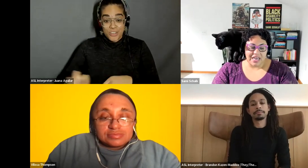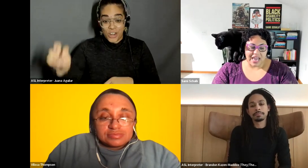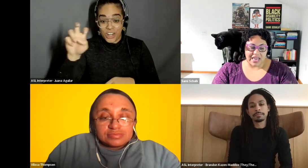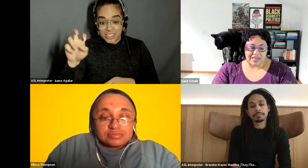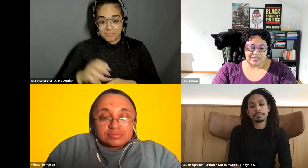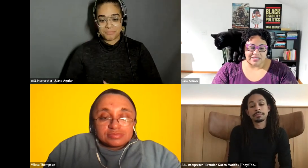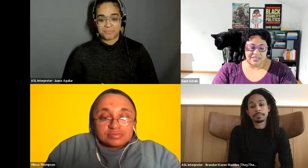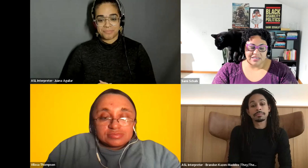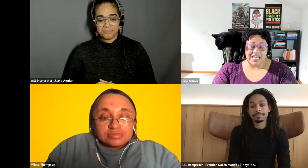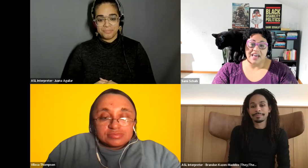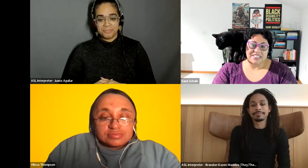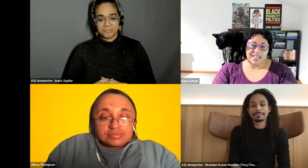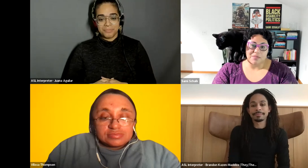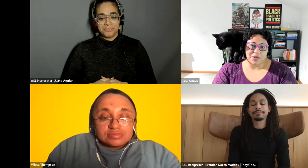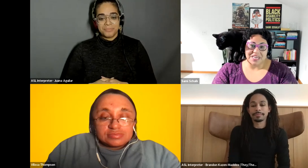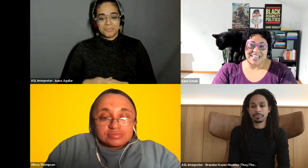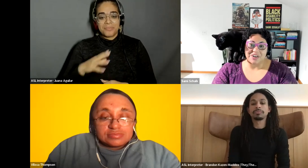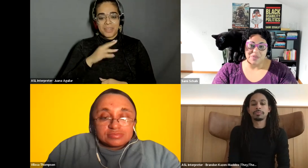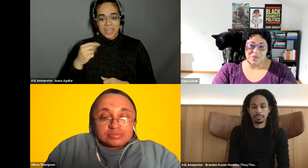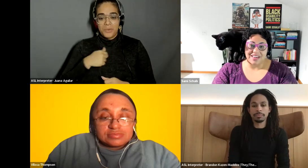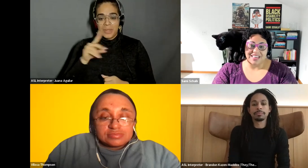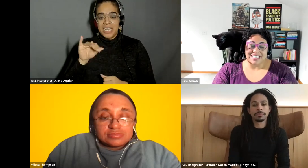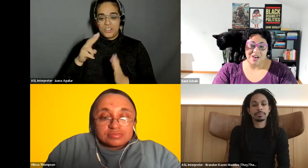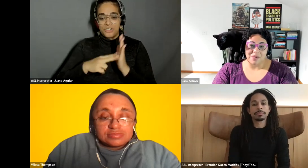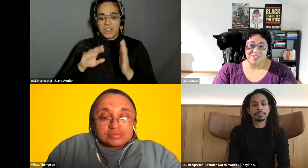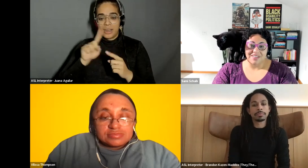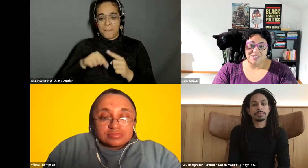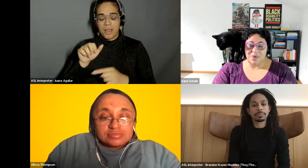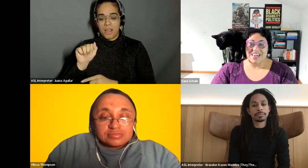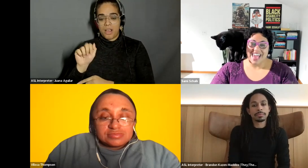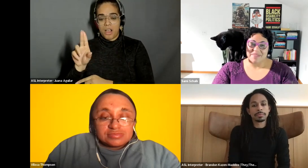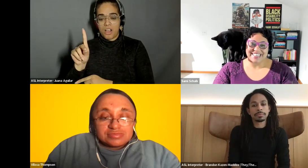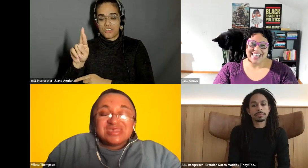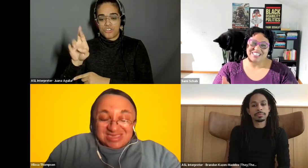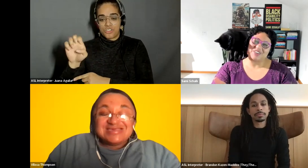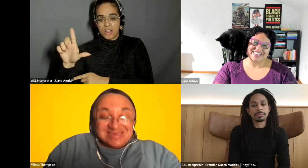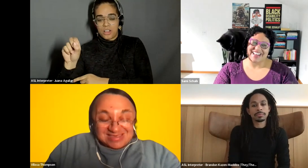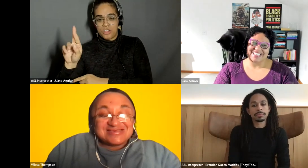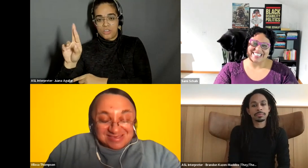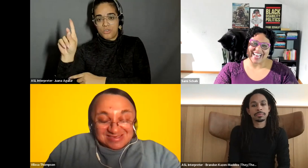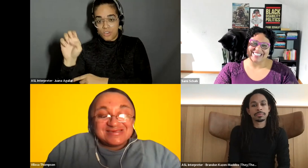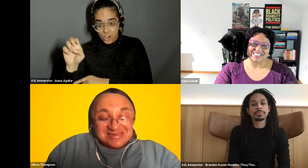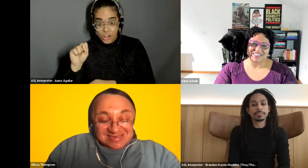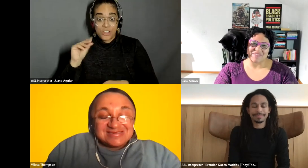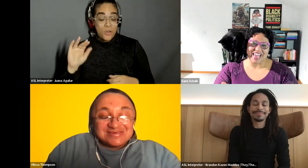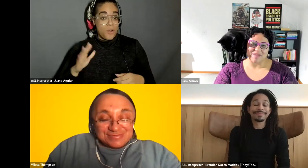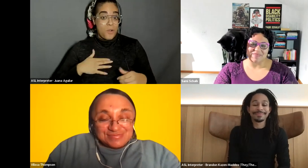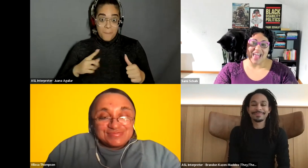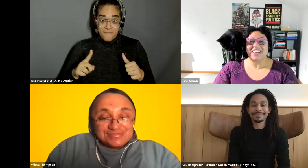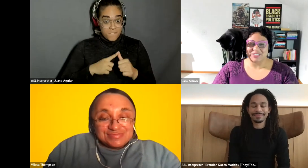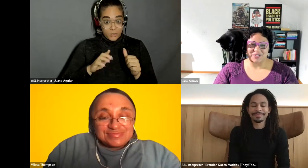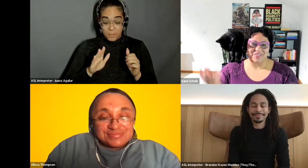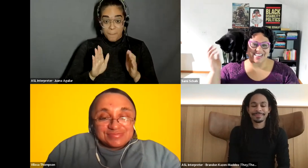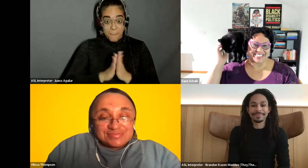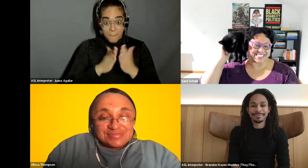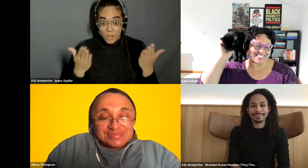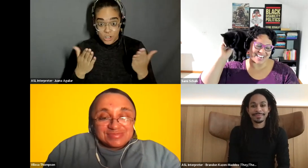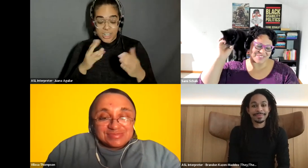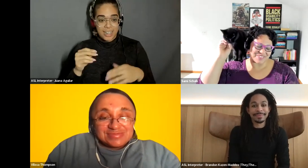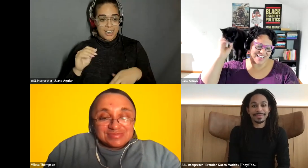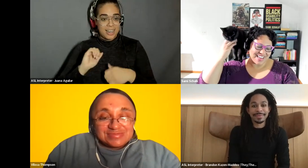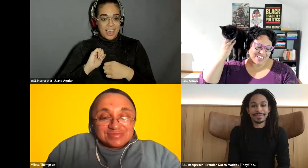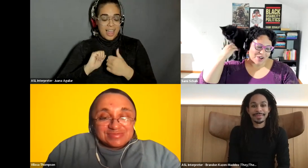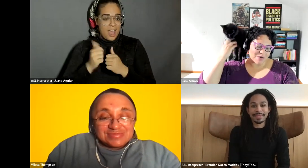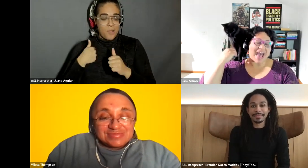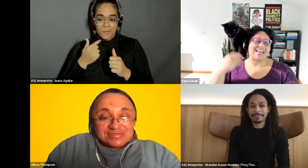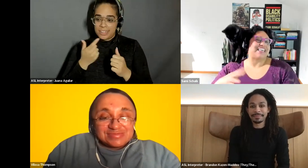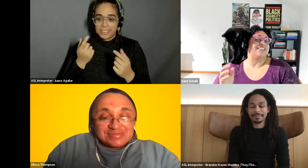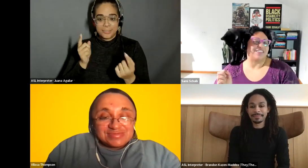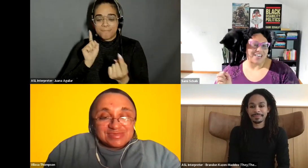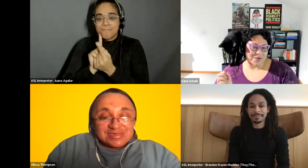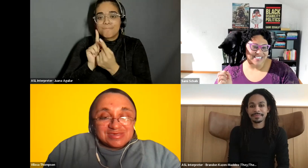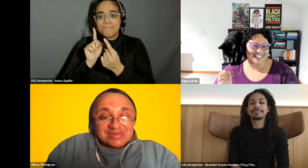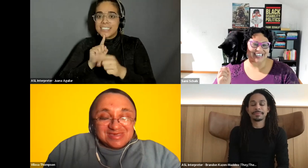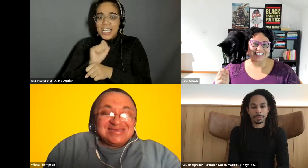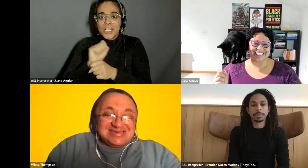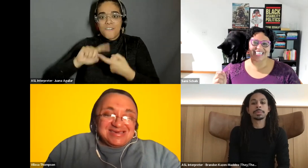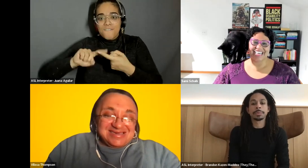Sami Schalk: And yeah, the second book and interviewing is how we came into like direct contact and became actual friends instead of, you know, passing Internet. Acquaintances.